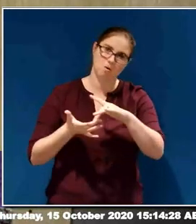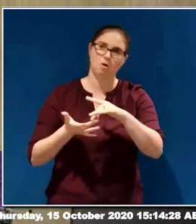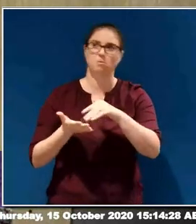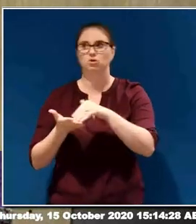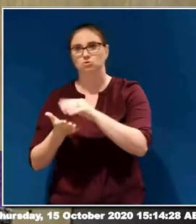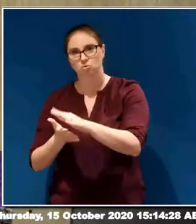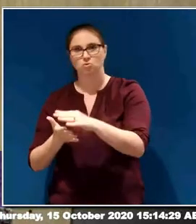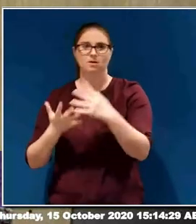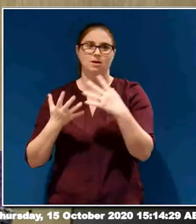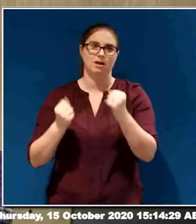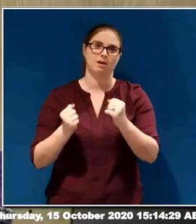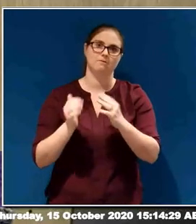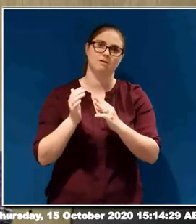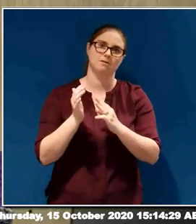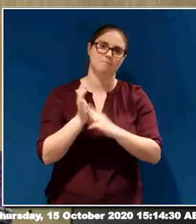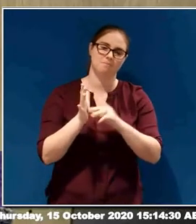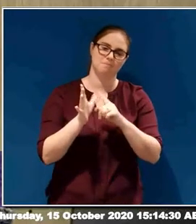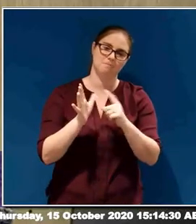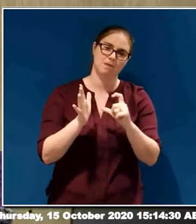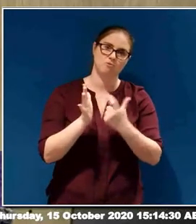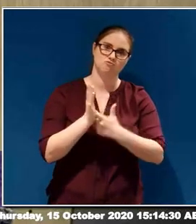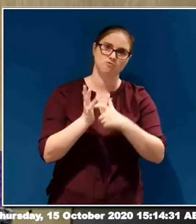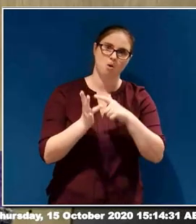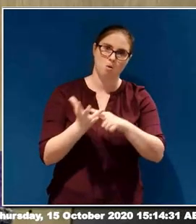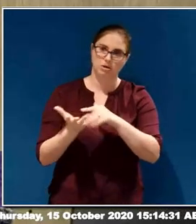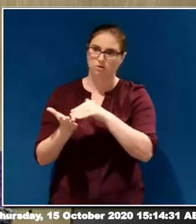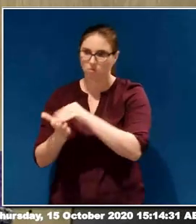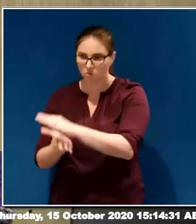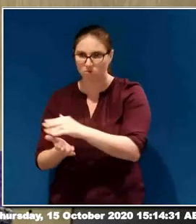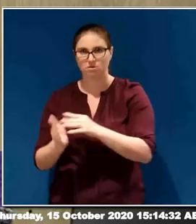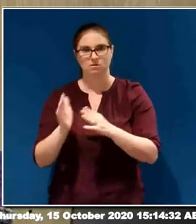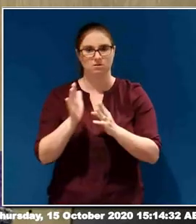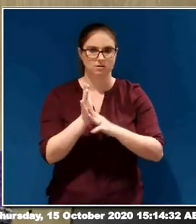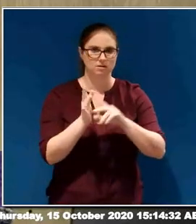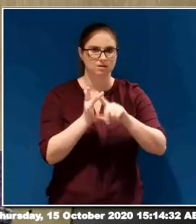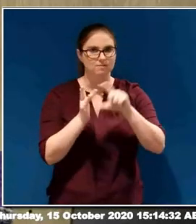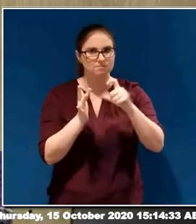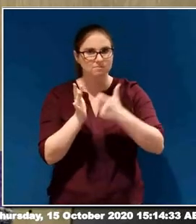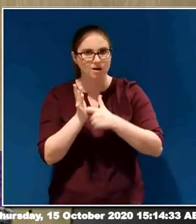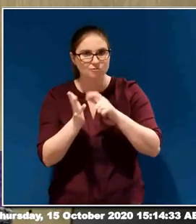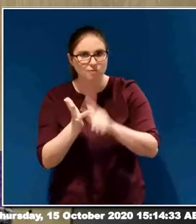ask you about a couple of terms and that is macro and micro-exclusions,